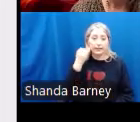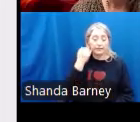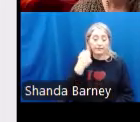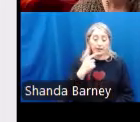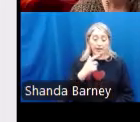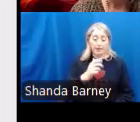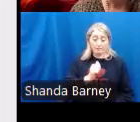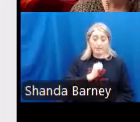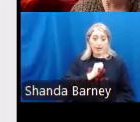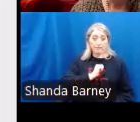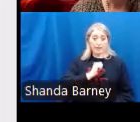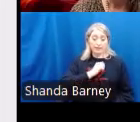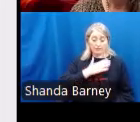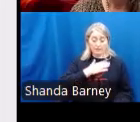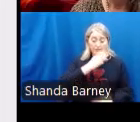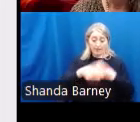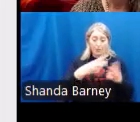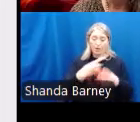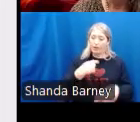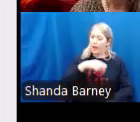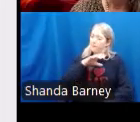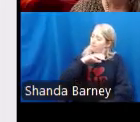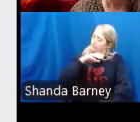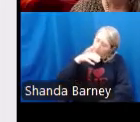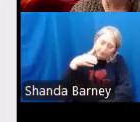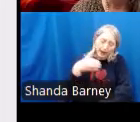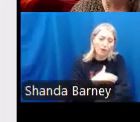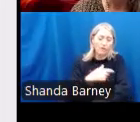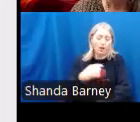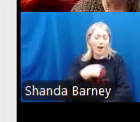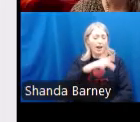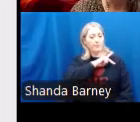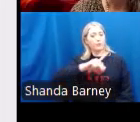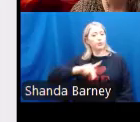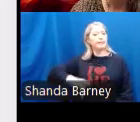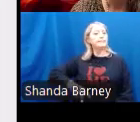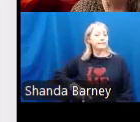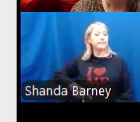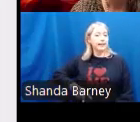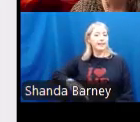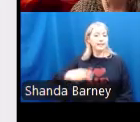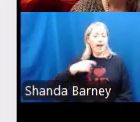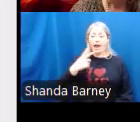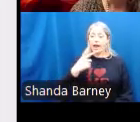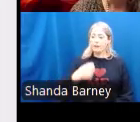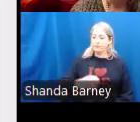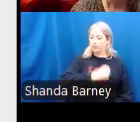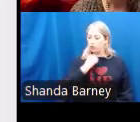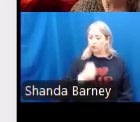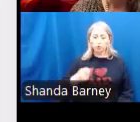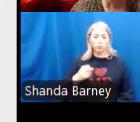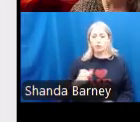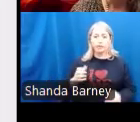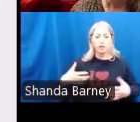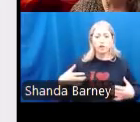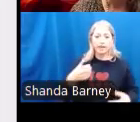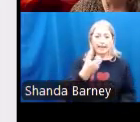I am powerful. I am the princess, I am the Paladin, I'm the holy warrior. I can do anything. It's when I step